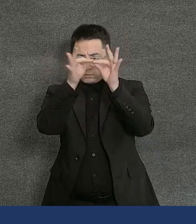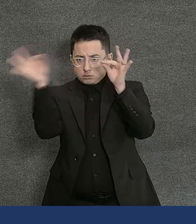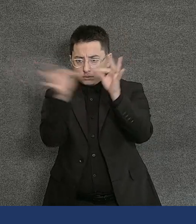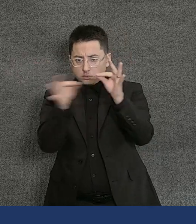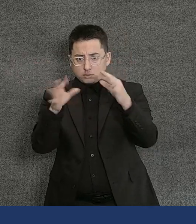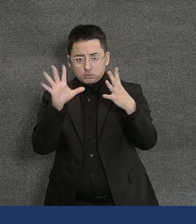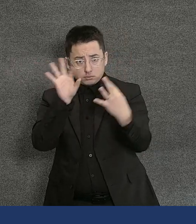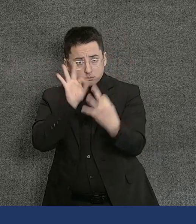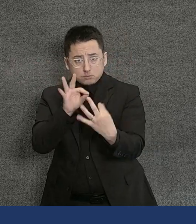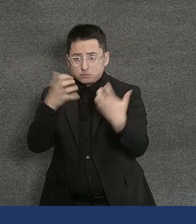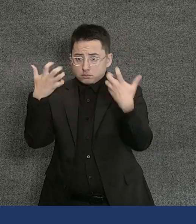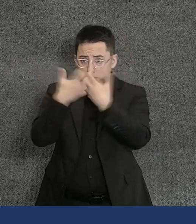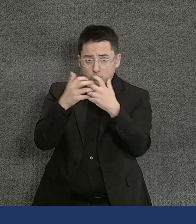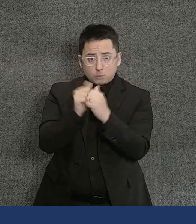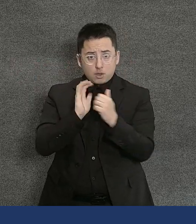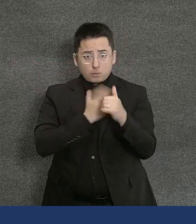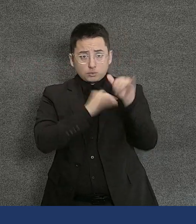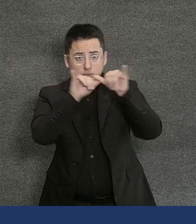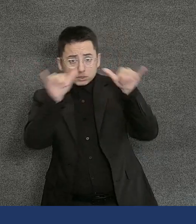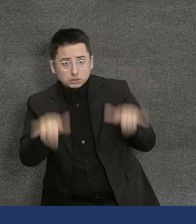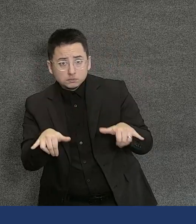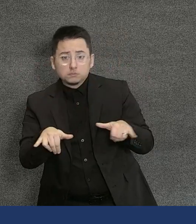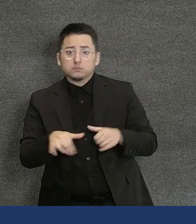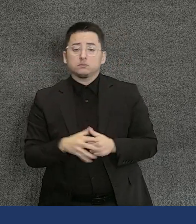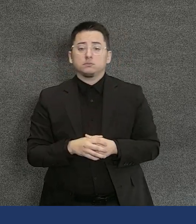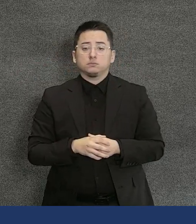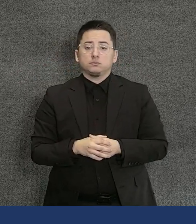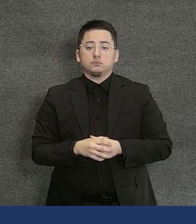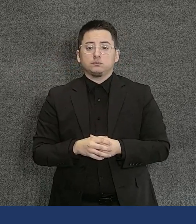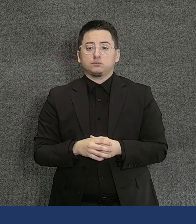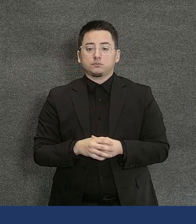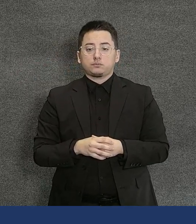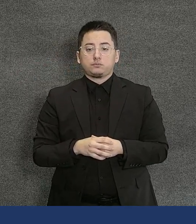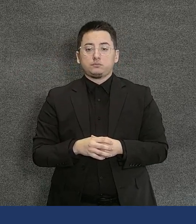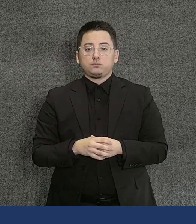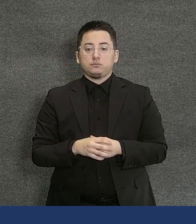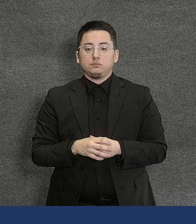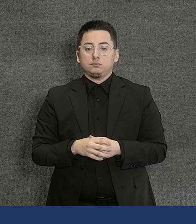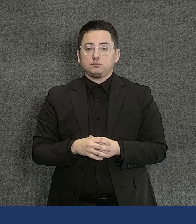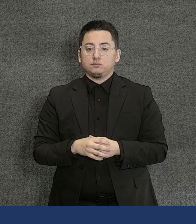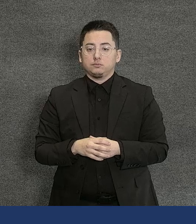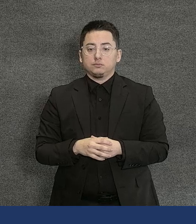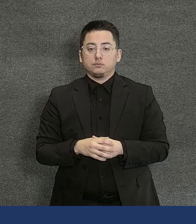So as a result of all that, I like to say that we and I, are in the democracy business.